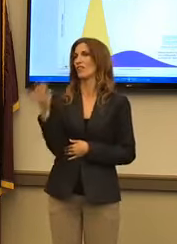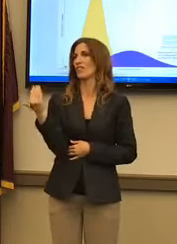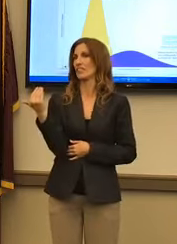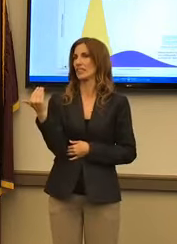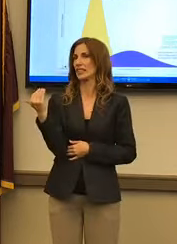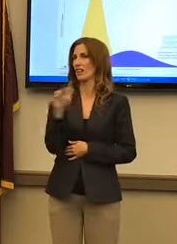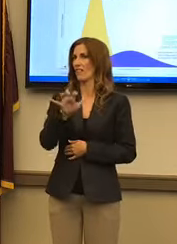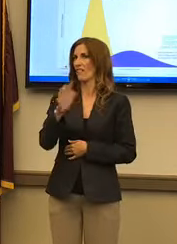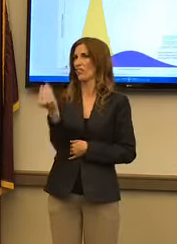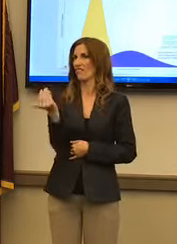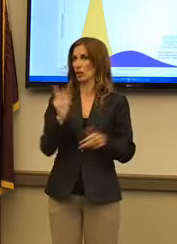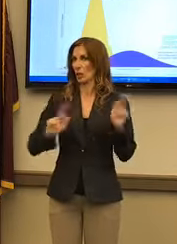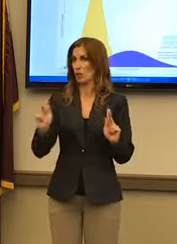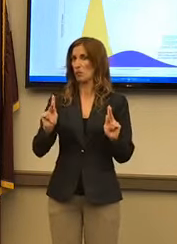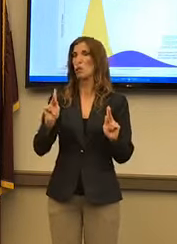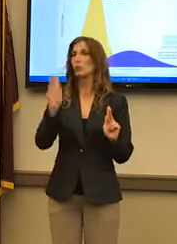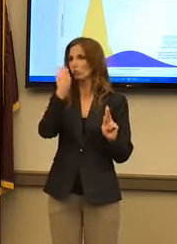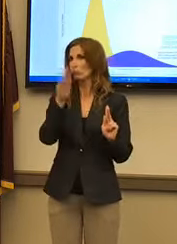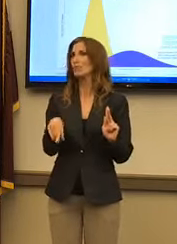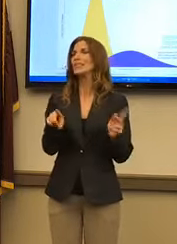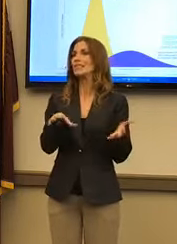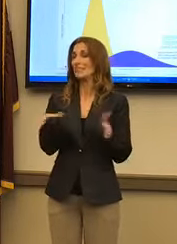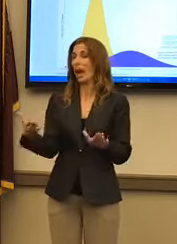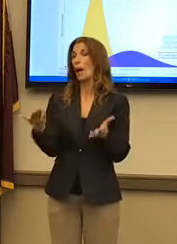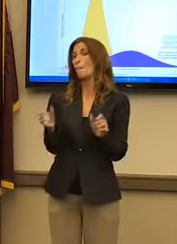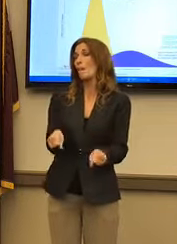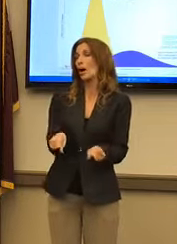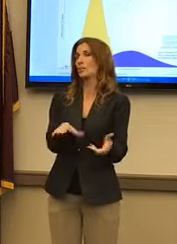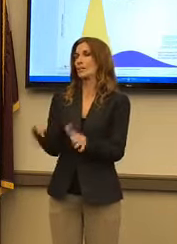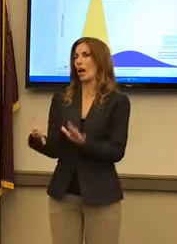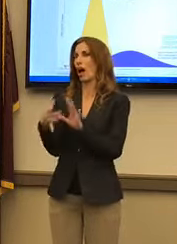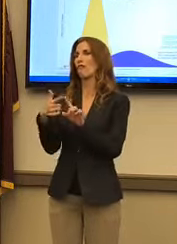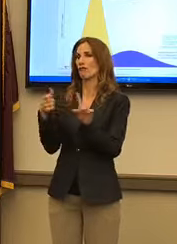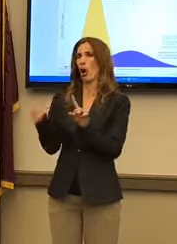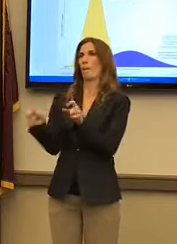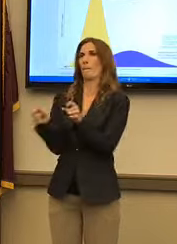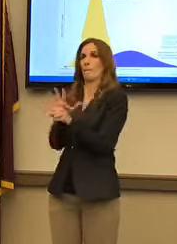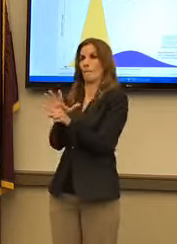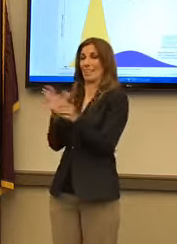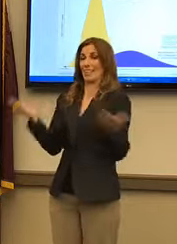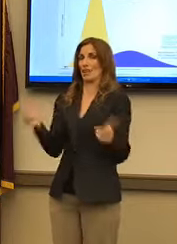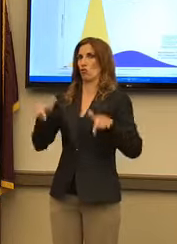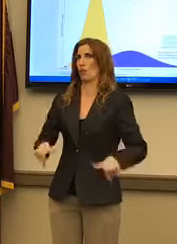individuals who died or may have died from covid19 in Montgomery County and